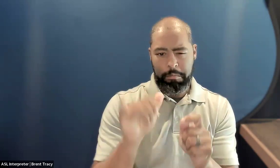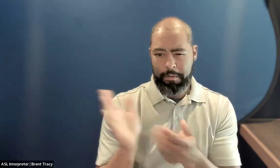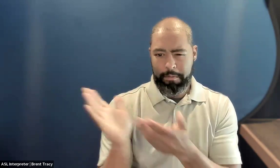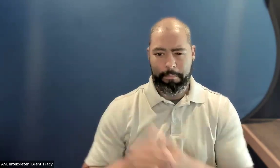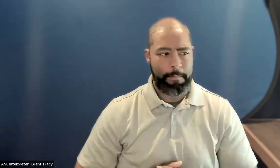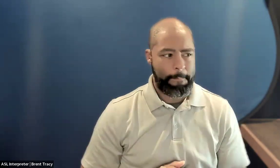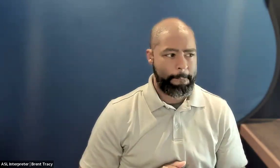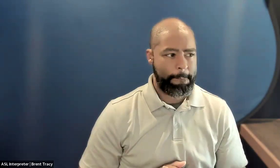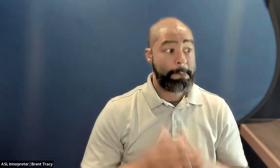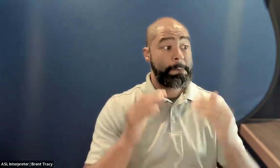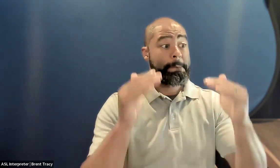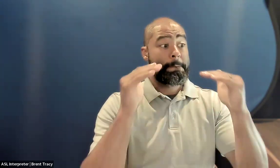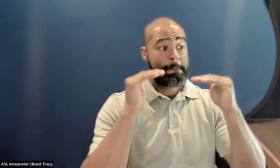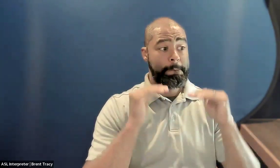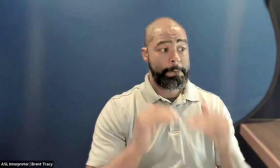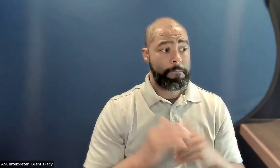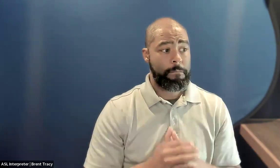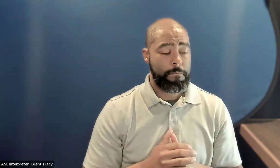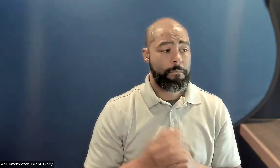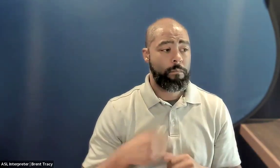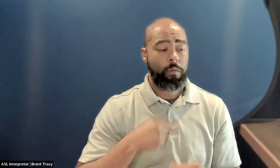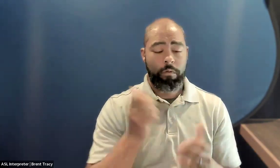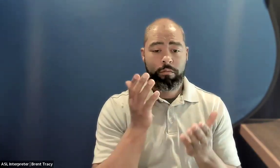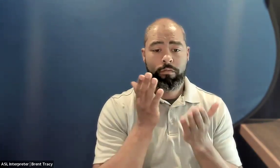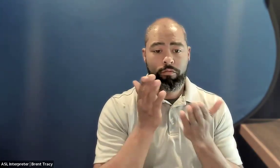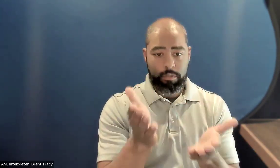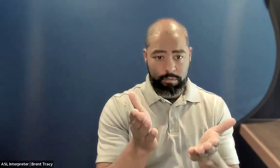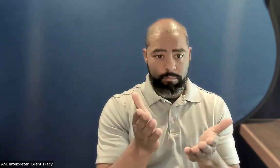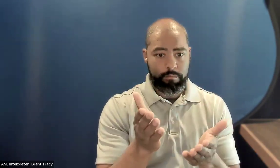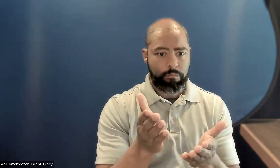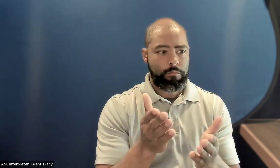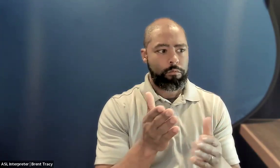associated guidance that would that would provide some clear